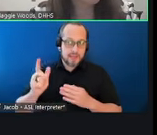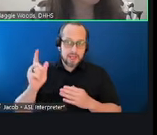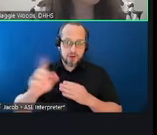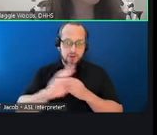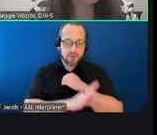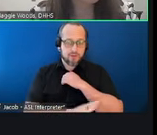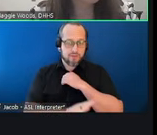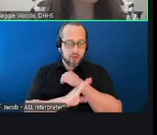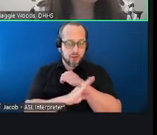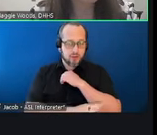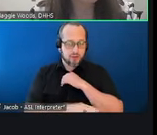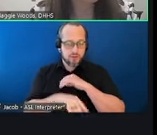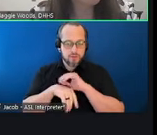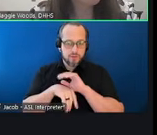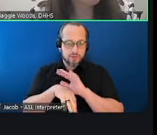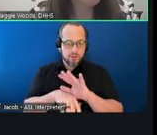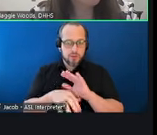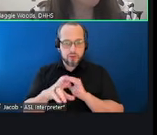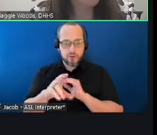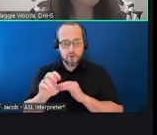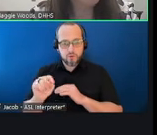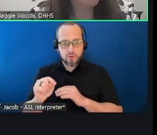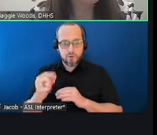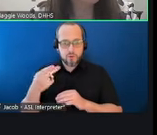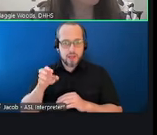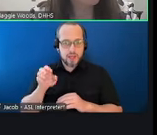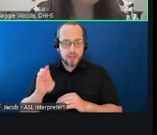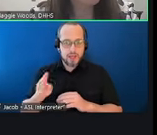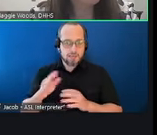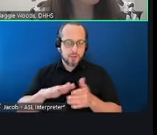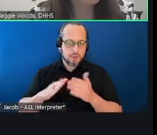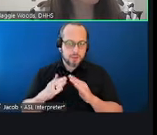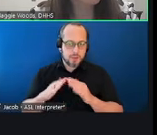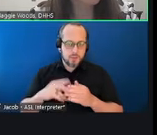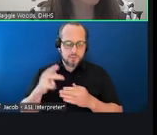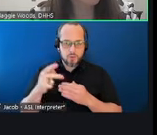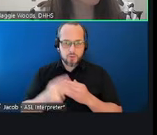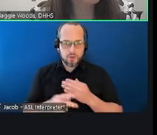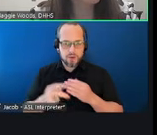roots hubs uh community programming launch and and funds getting out the door in those